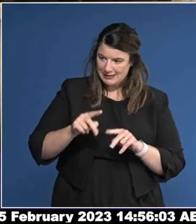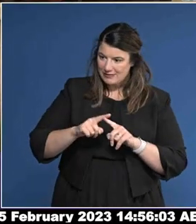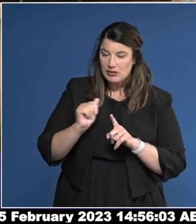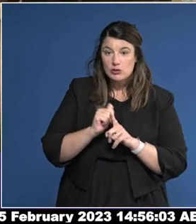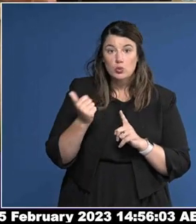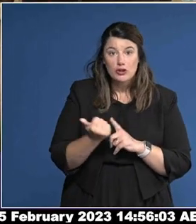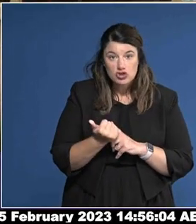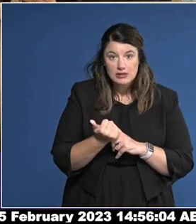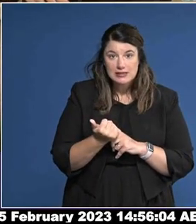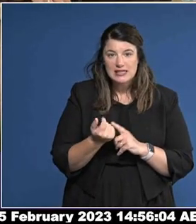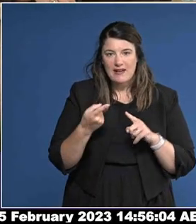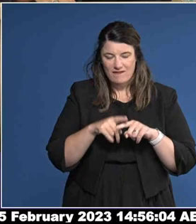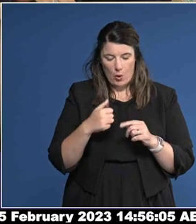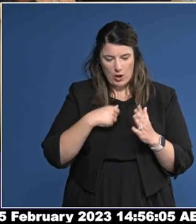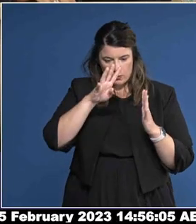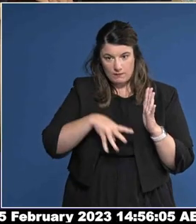risk appetite to those situations.